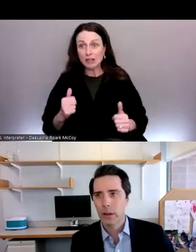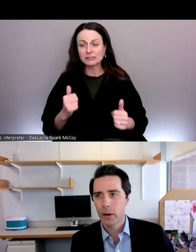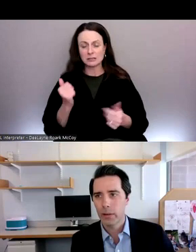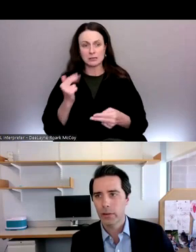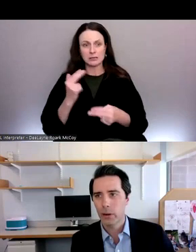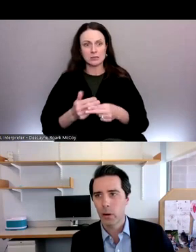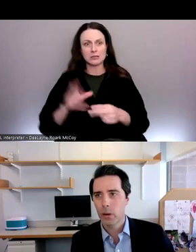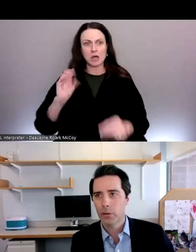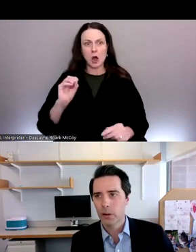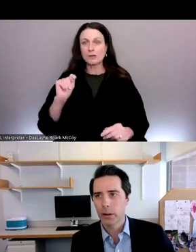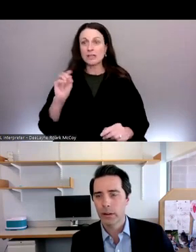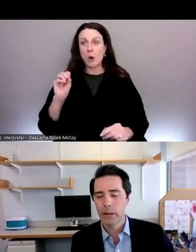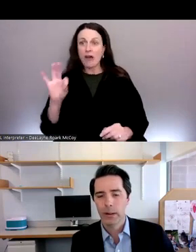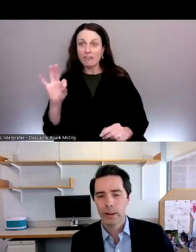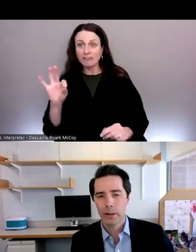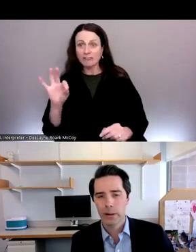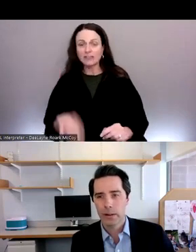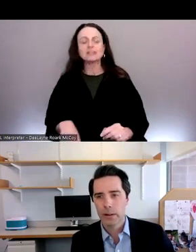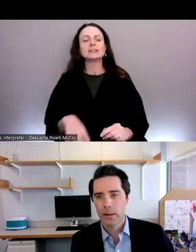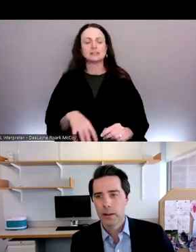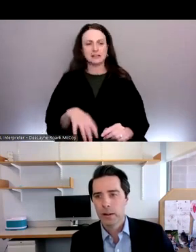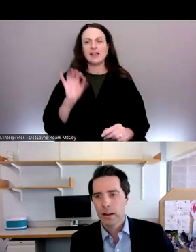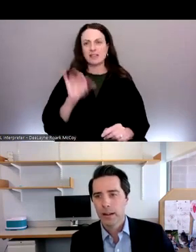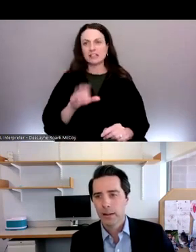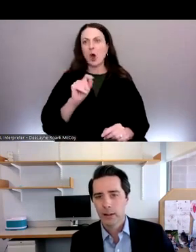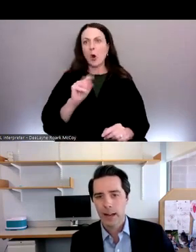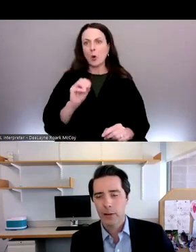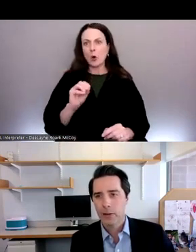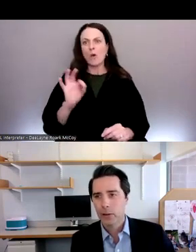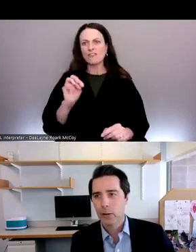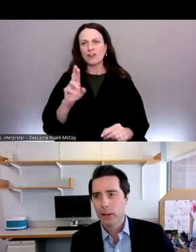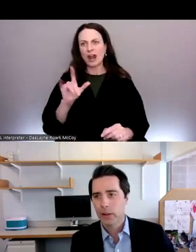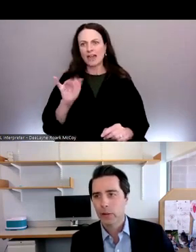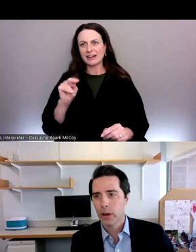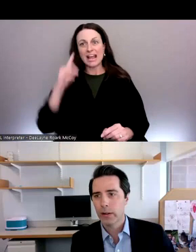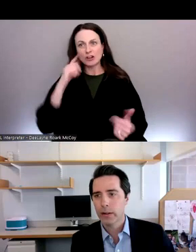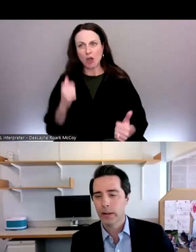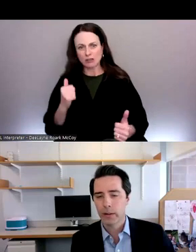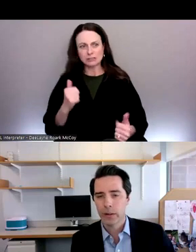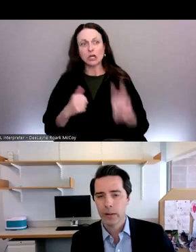otof or otofurlin hearing loss and there